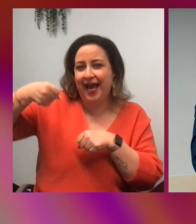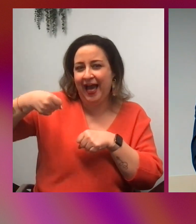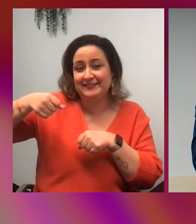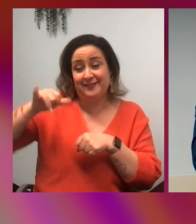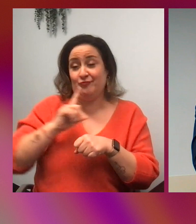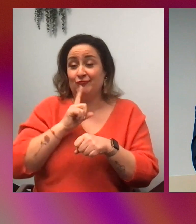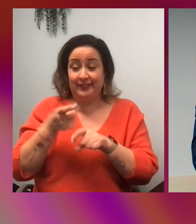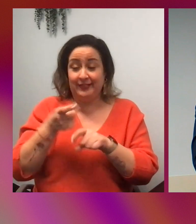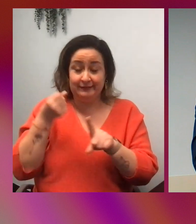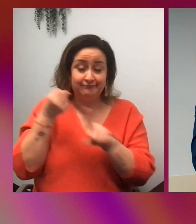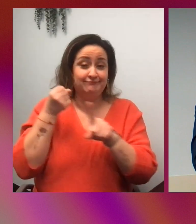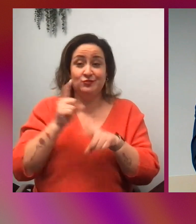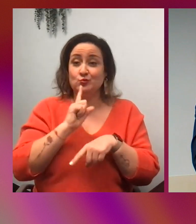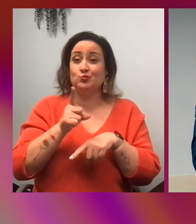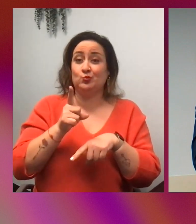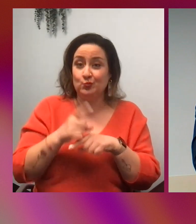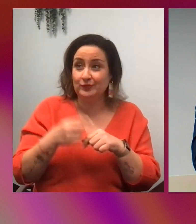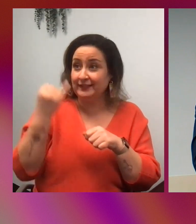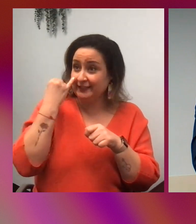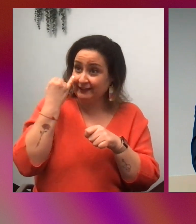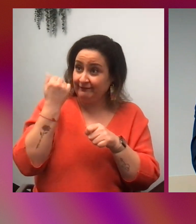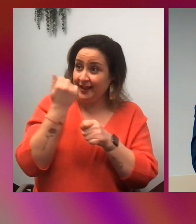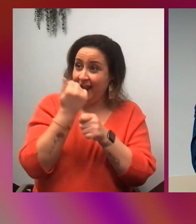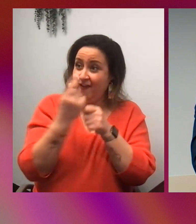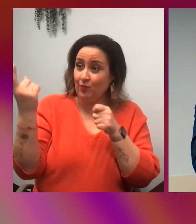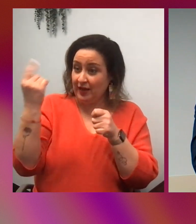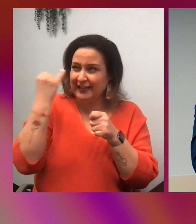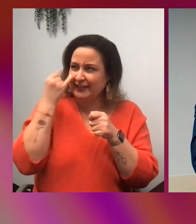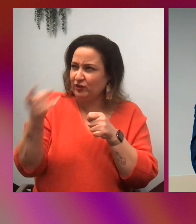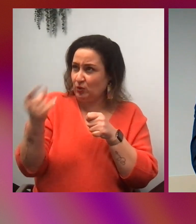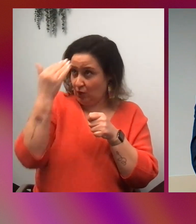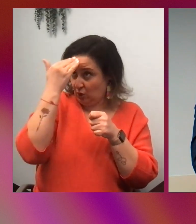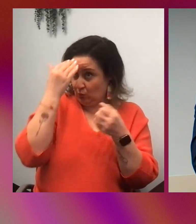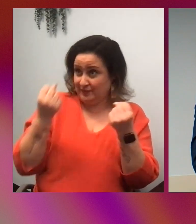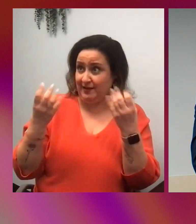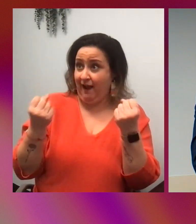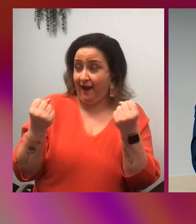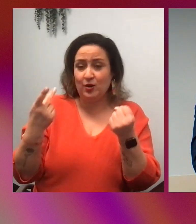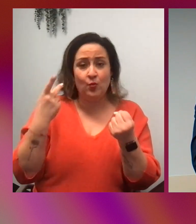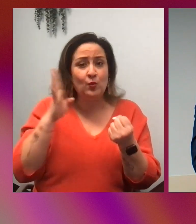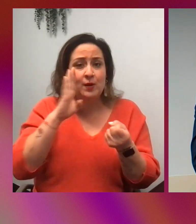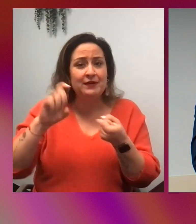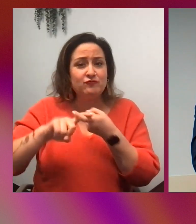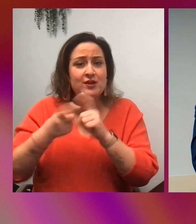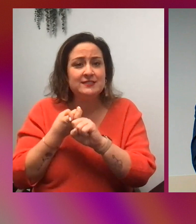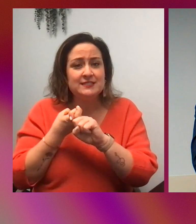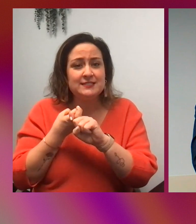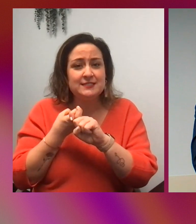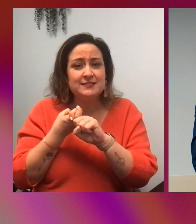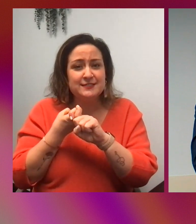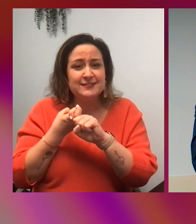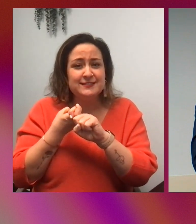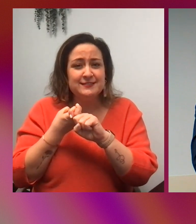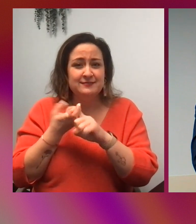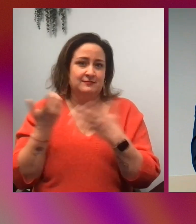she makes these bags and very true. If you knew sign language, we would be friends.